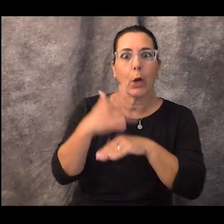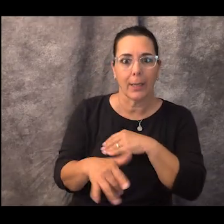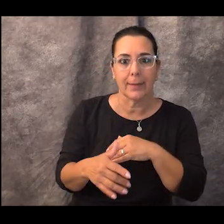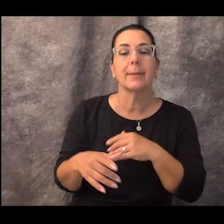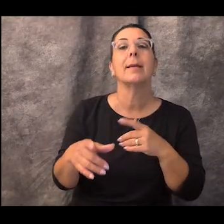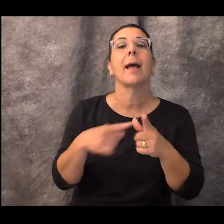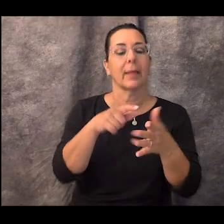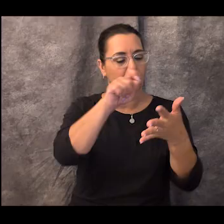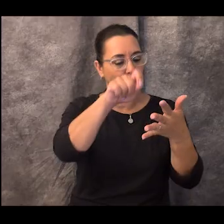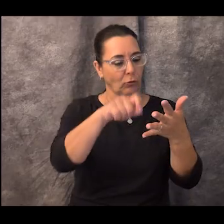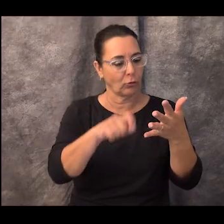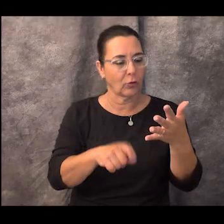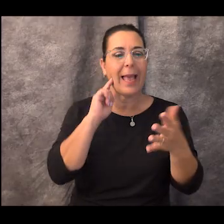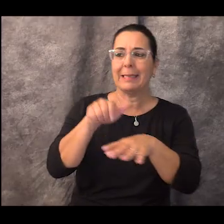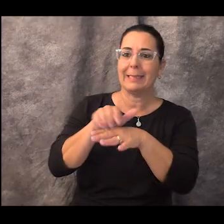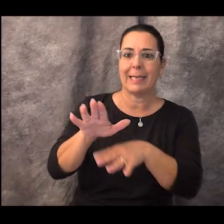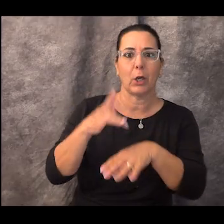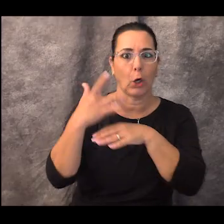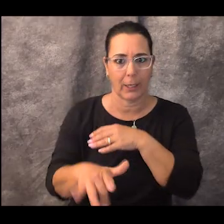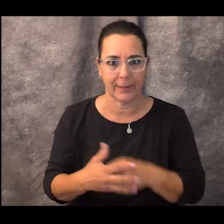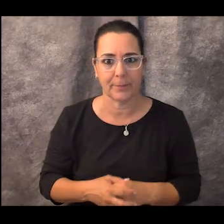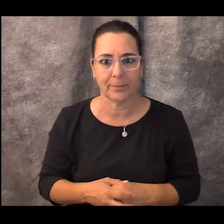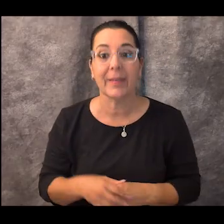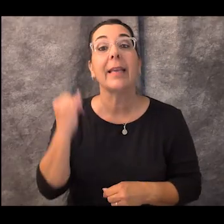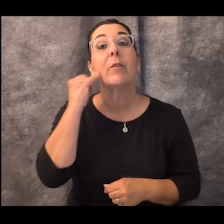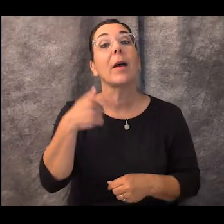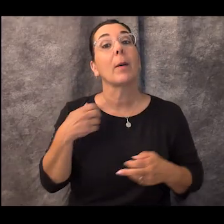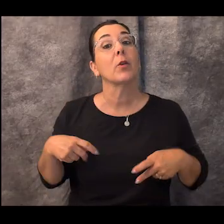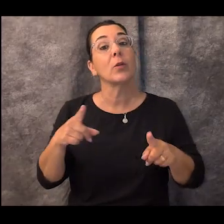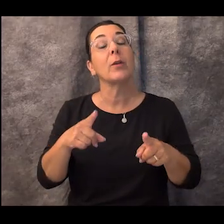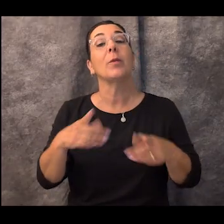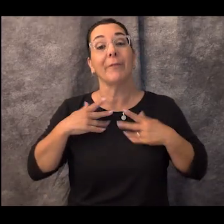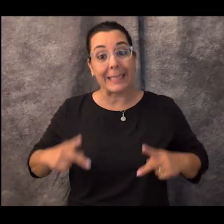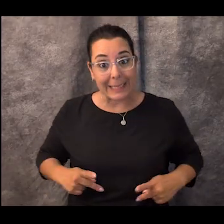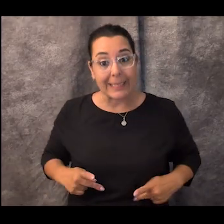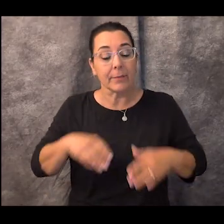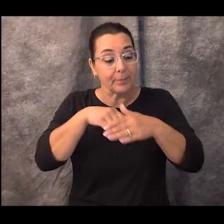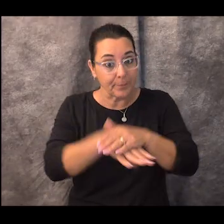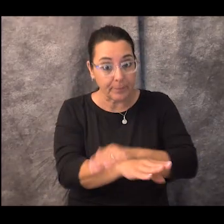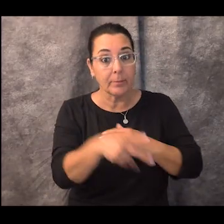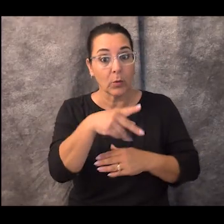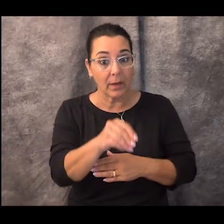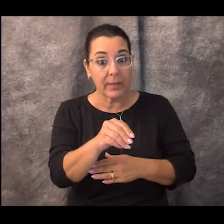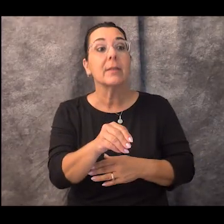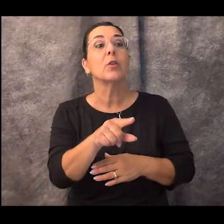And if it's an option for you to go into a post office where you are and have them postmarked while you're there, you can absolutely ask for that just to be certain.